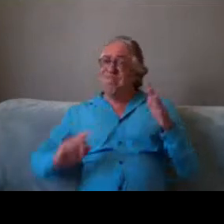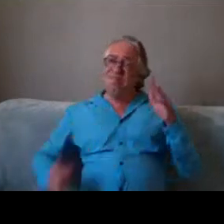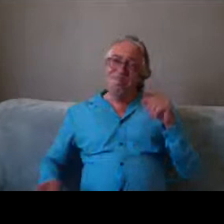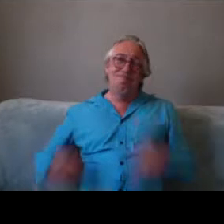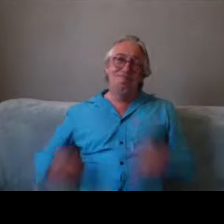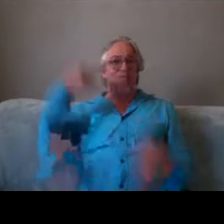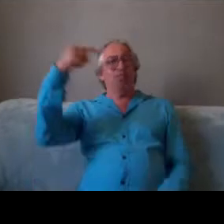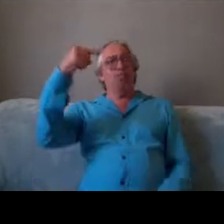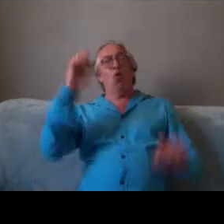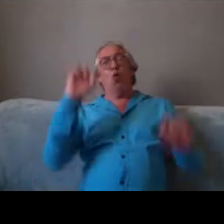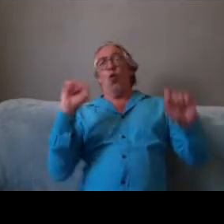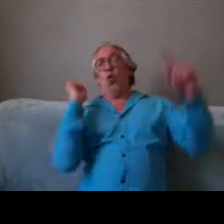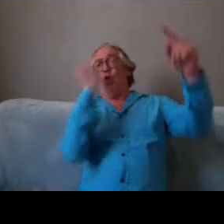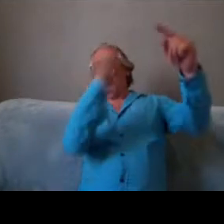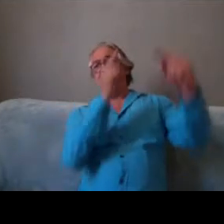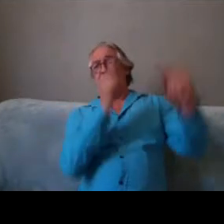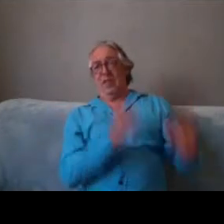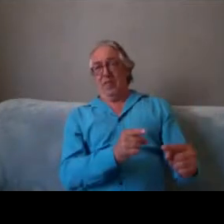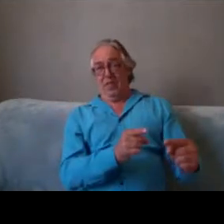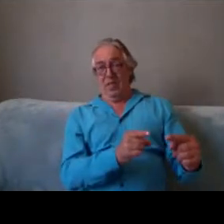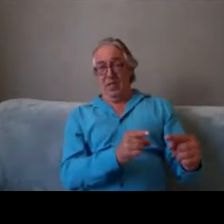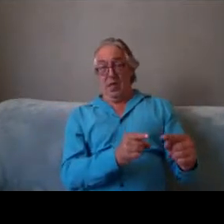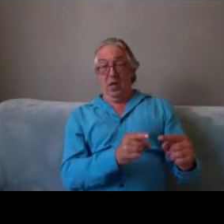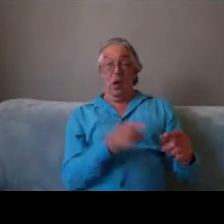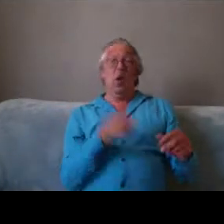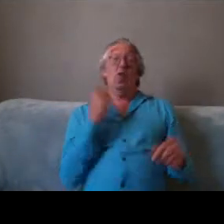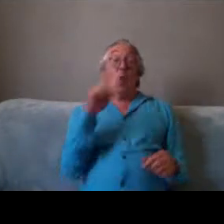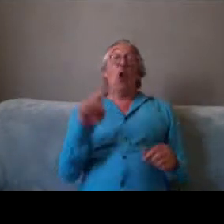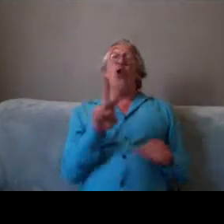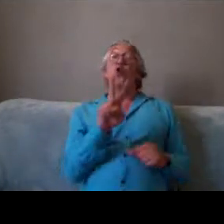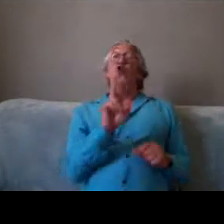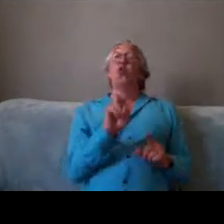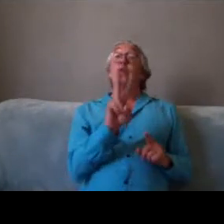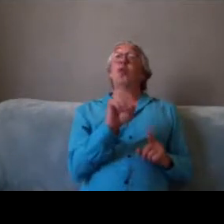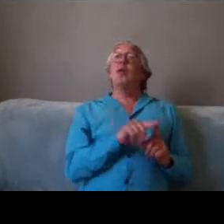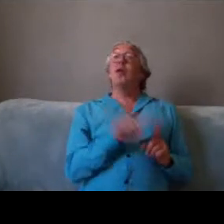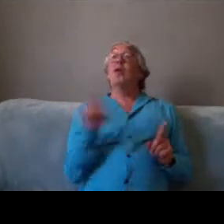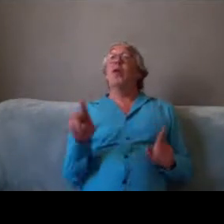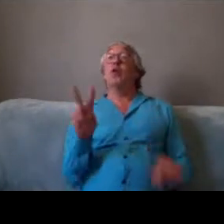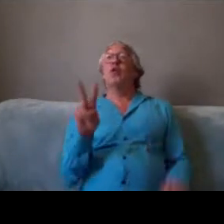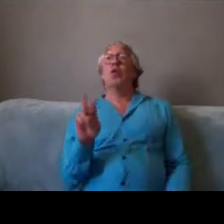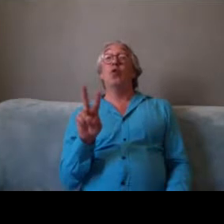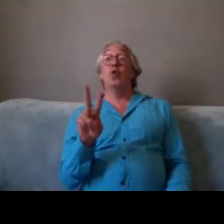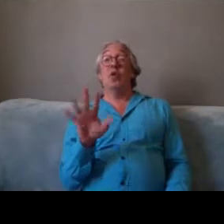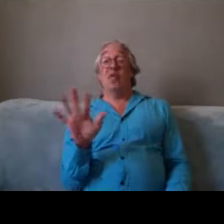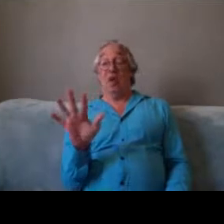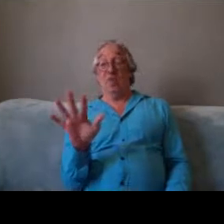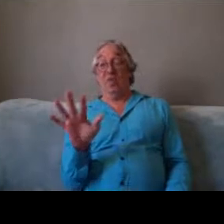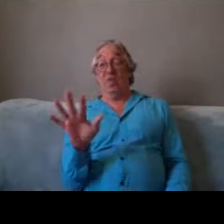And you'll find testimonies from students that we gathered, some universities have created testimonies